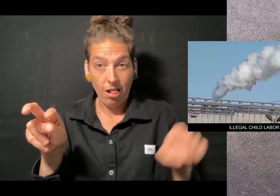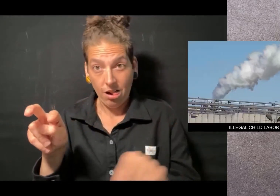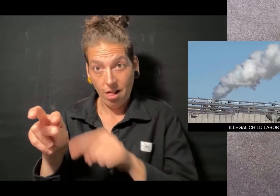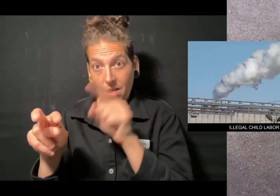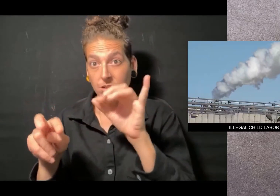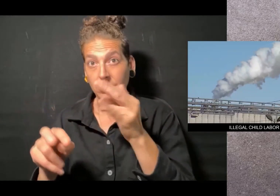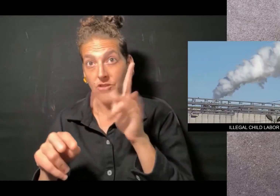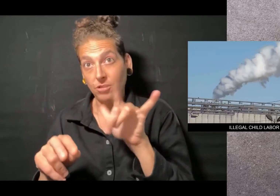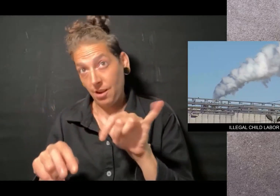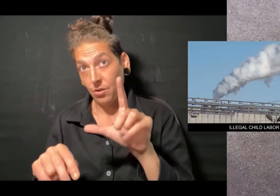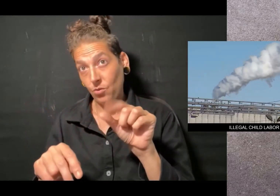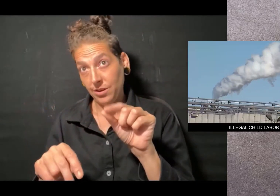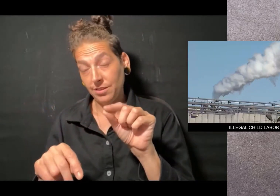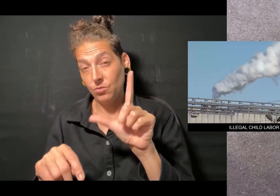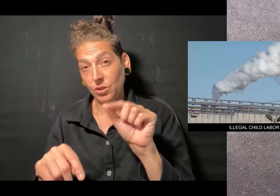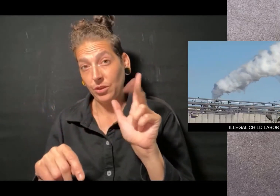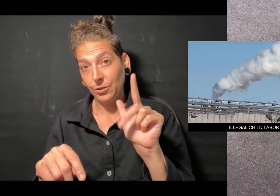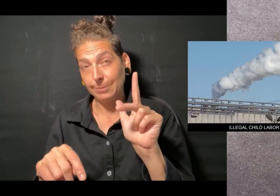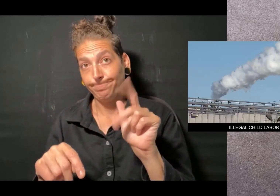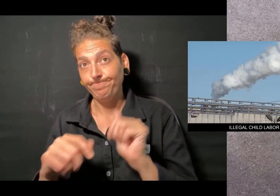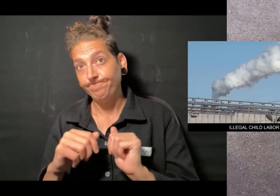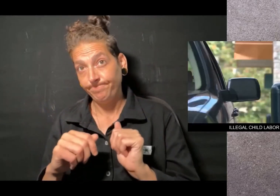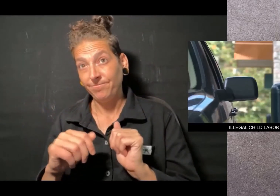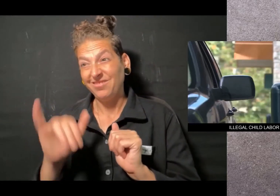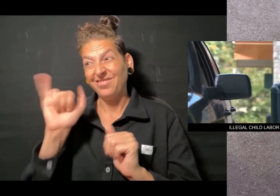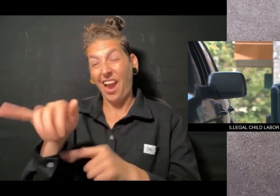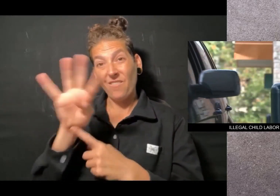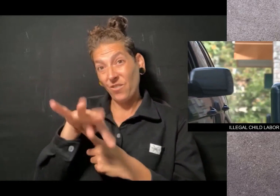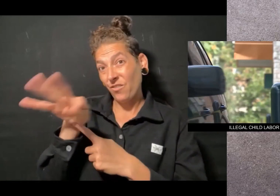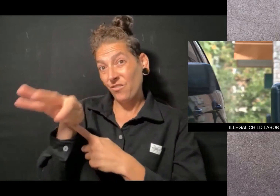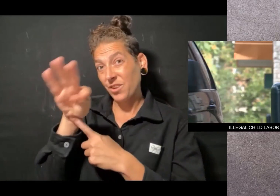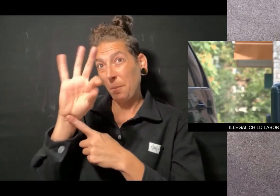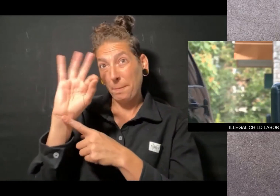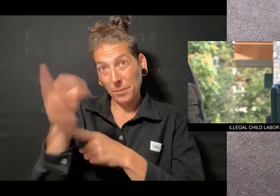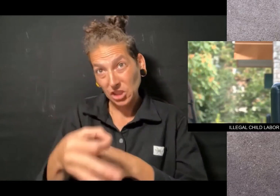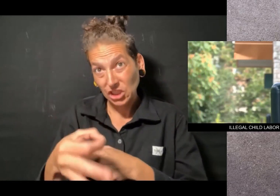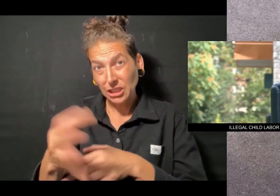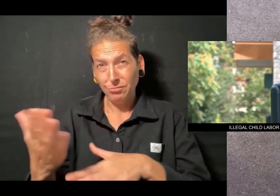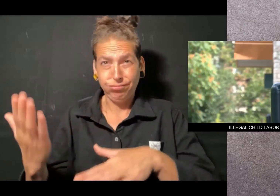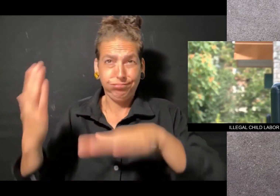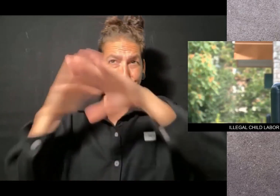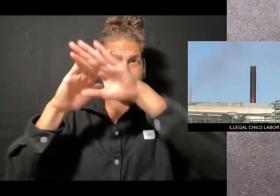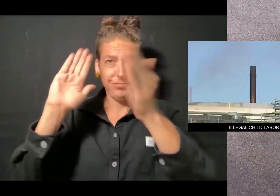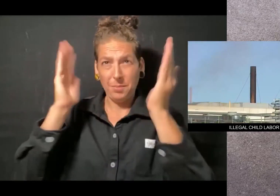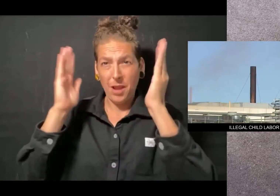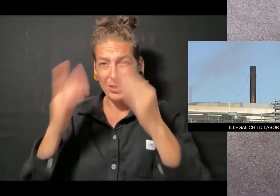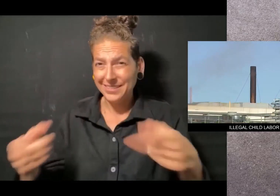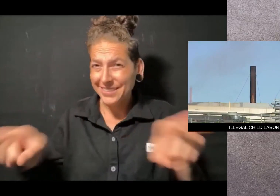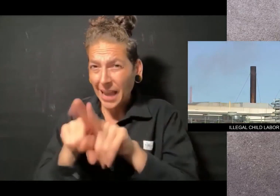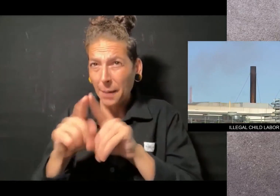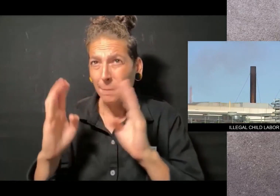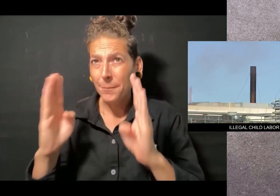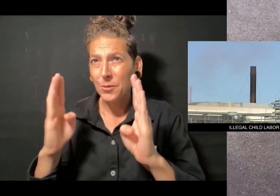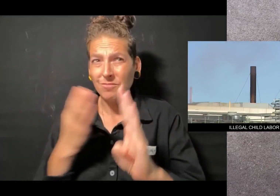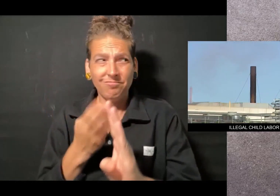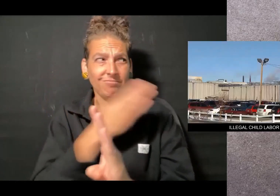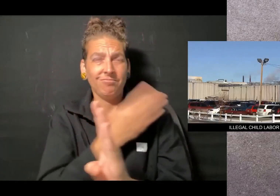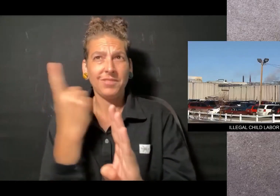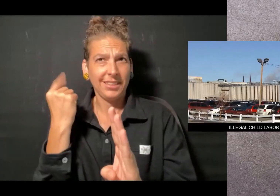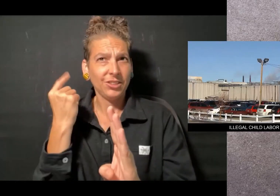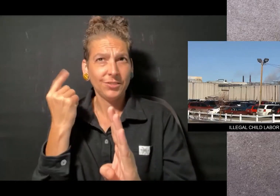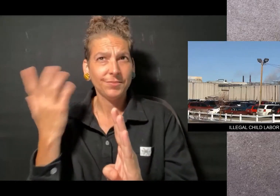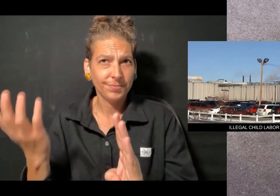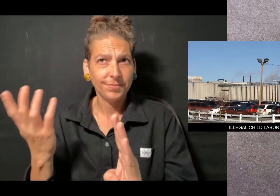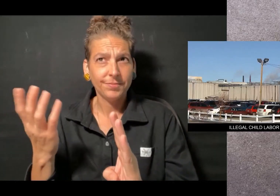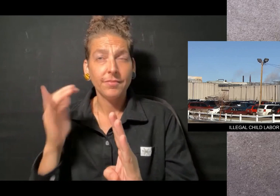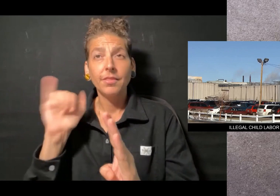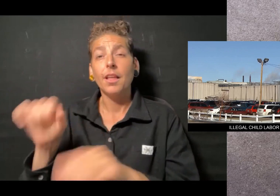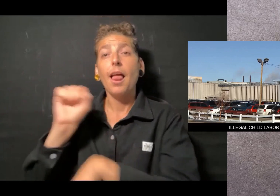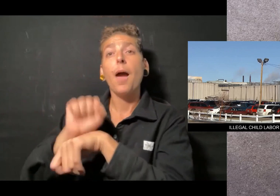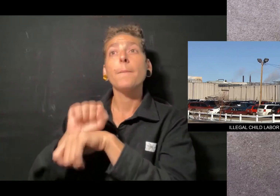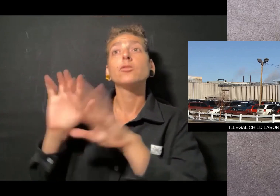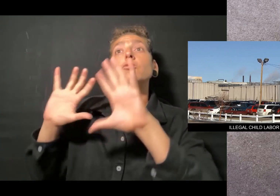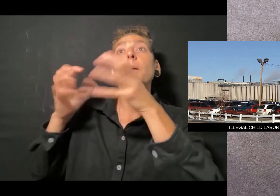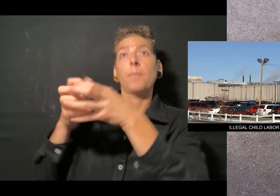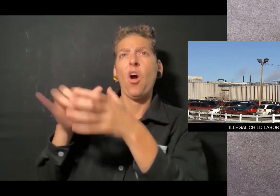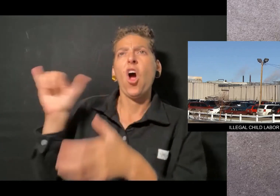2022 and July 20 to 2023 that's a 44% increase compared to the same period the previous year